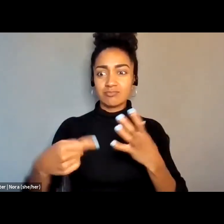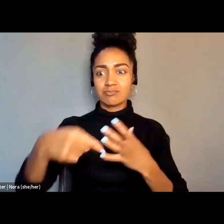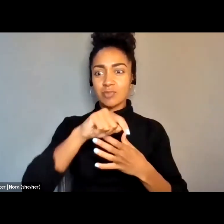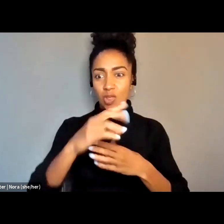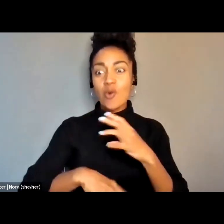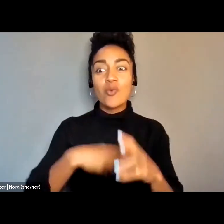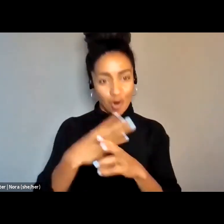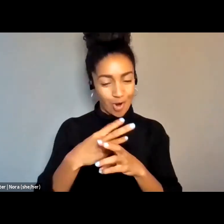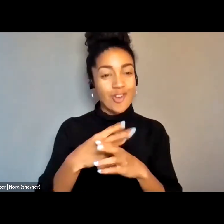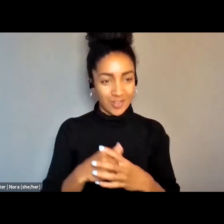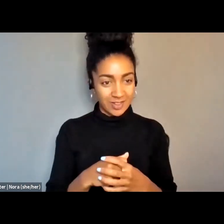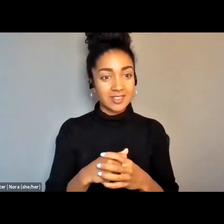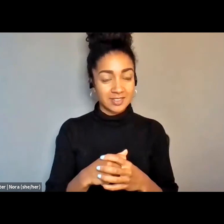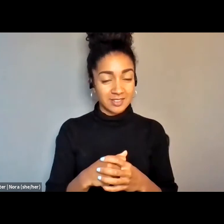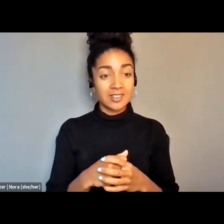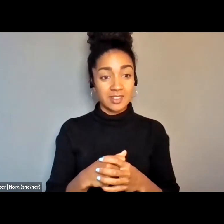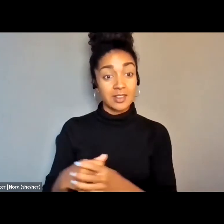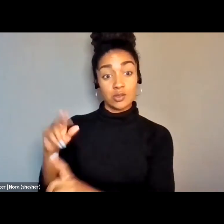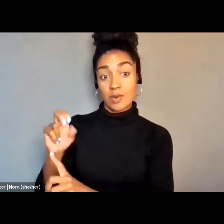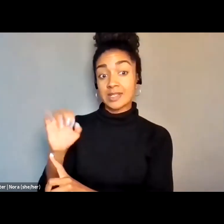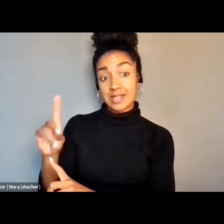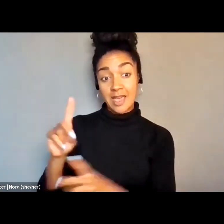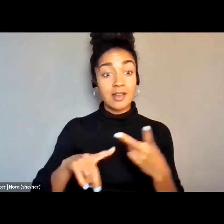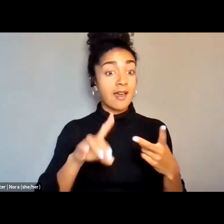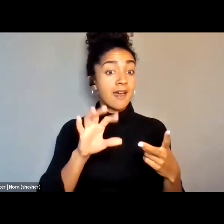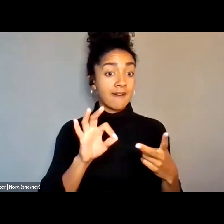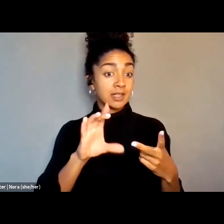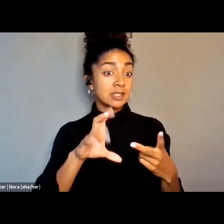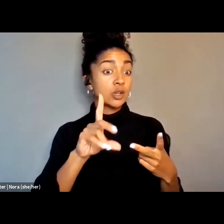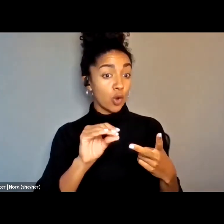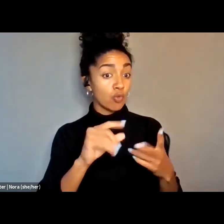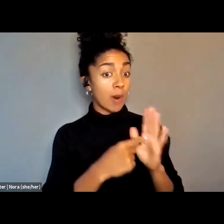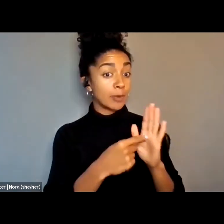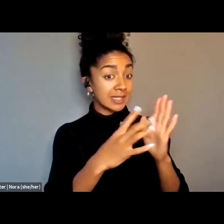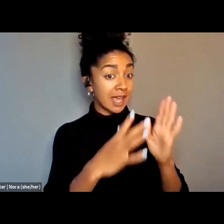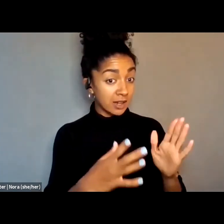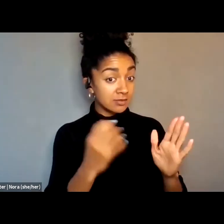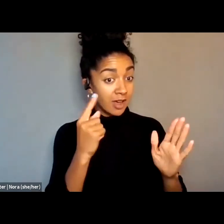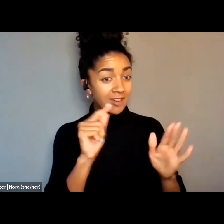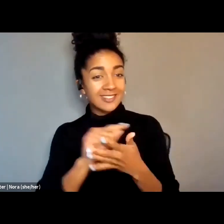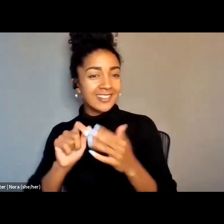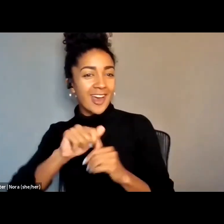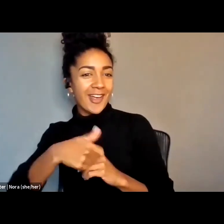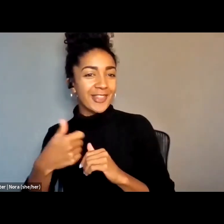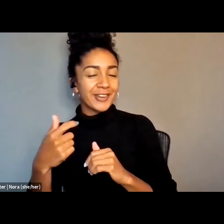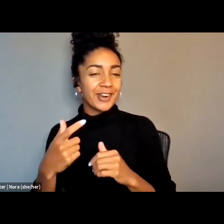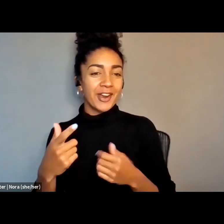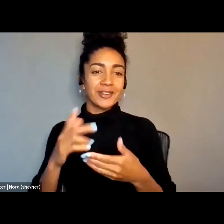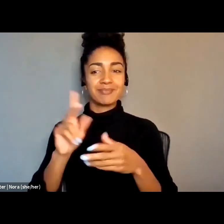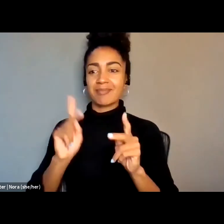that we have with us on my colleague,